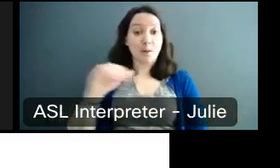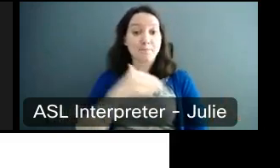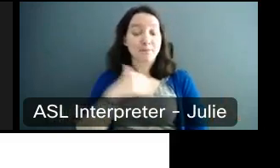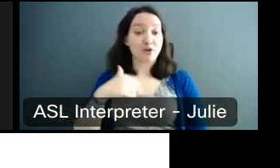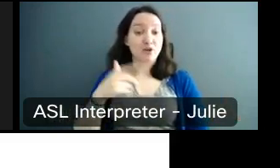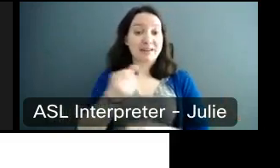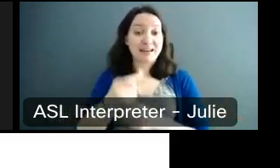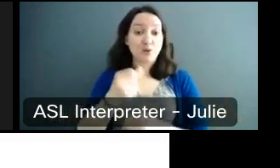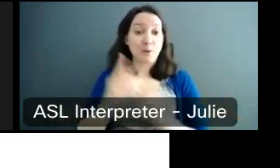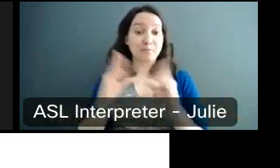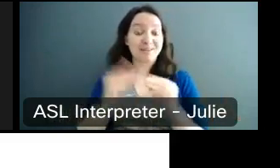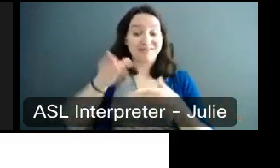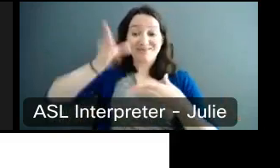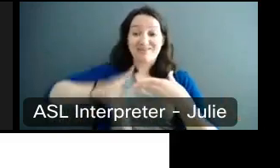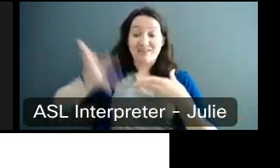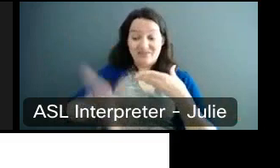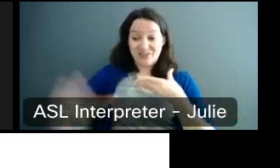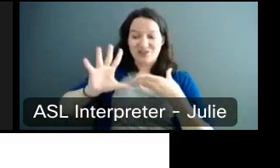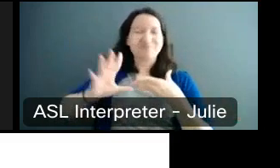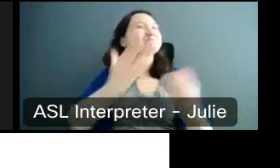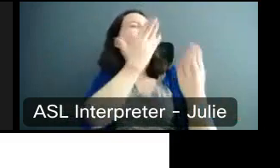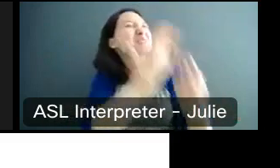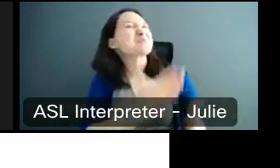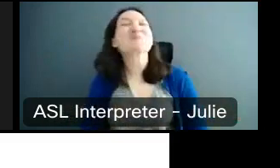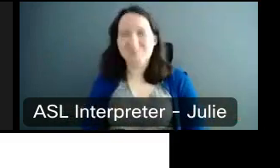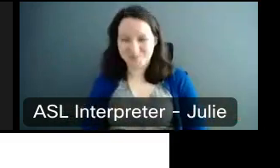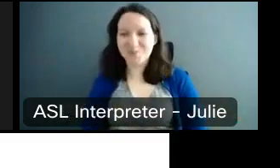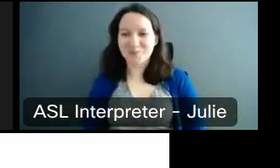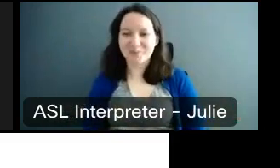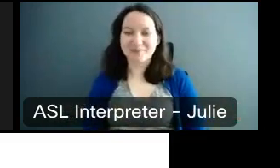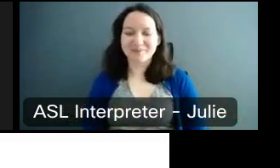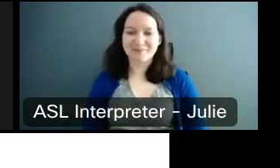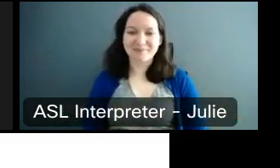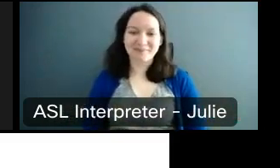Adjourned Thank you. Thank you. Bye. Hello.